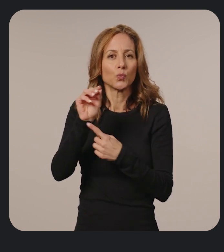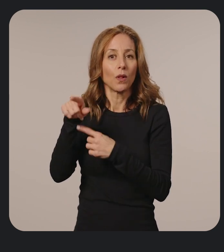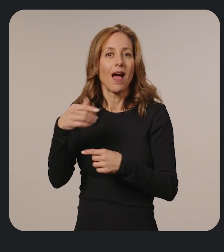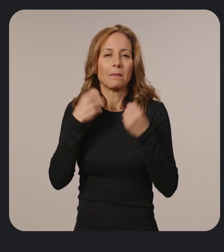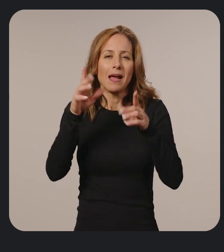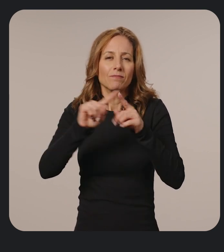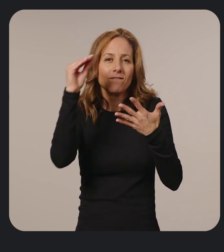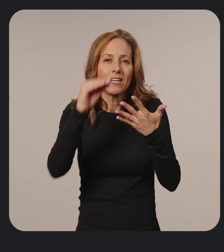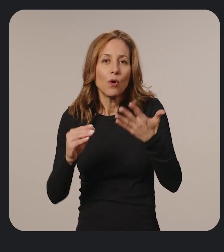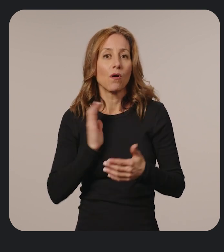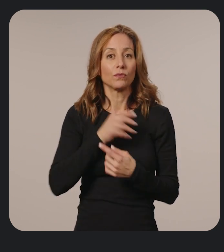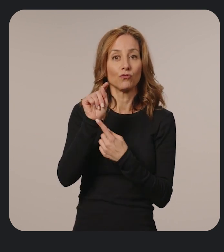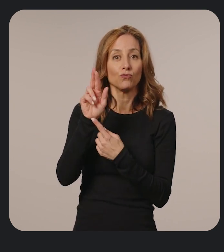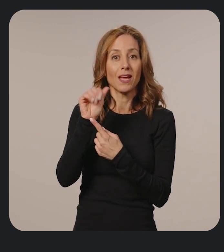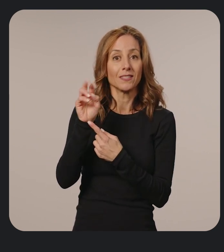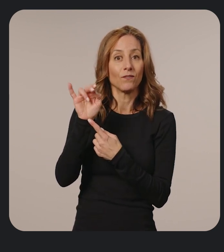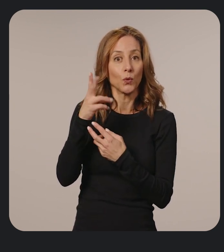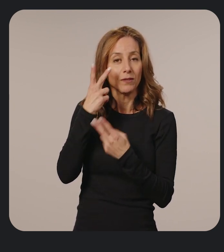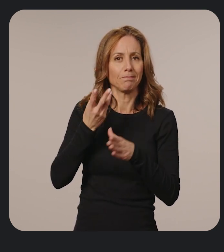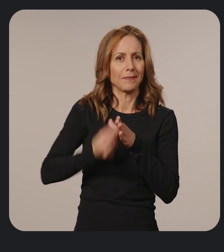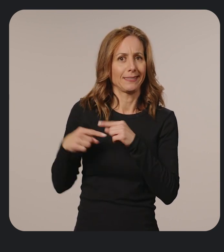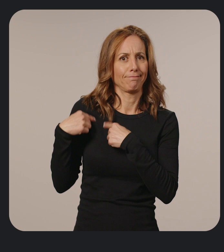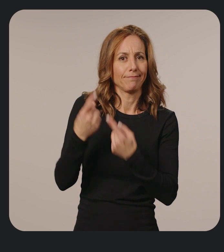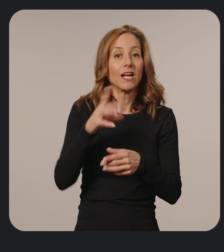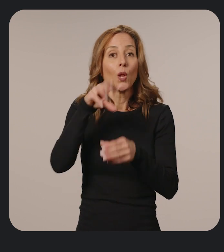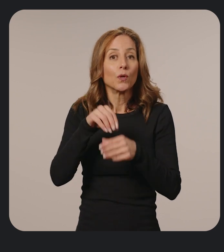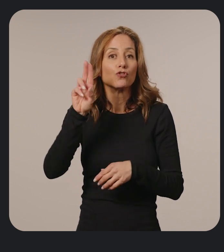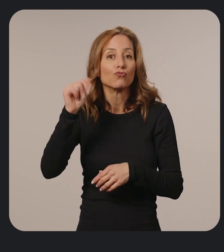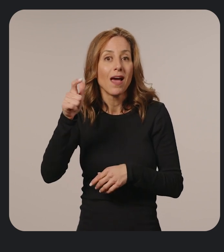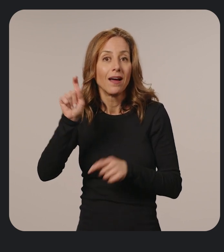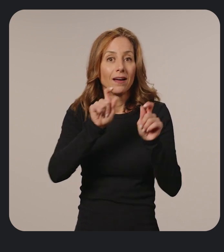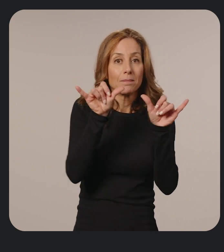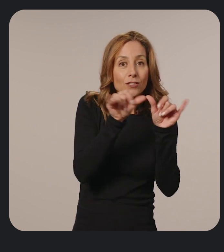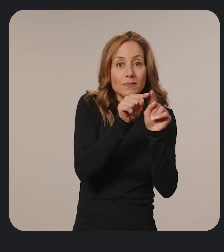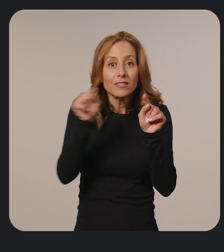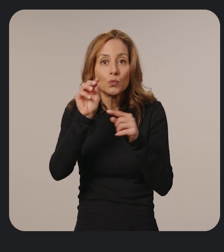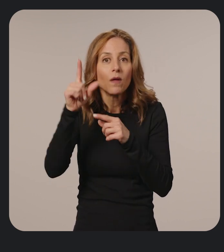which has many of the features our Trace Viewer was missing. These include a direct measurement tool